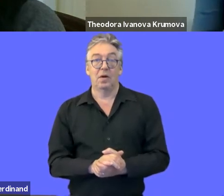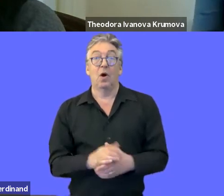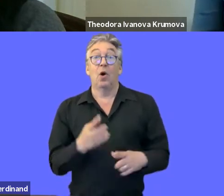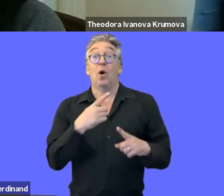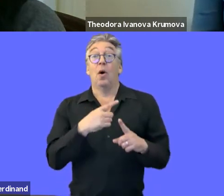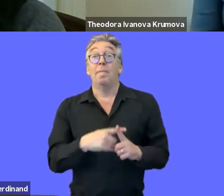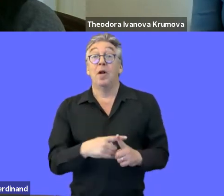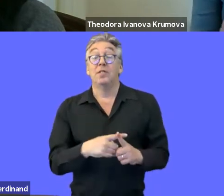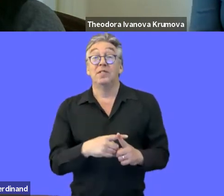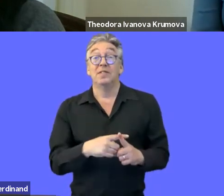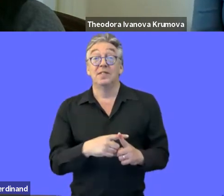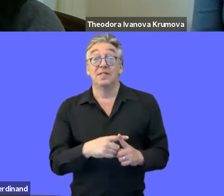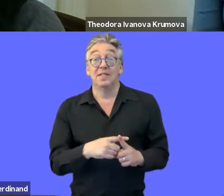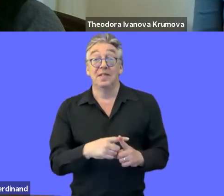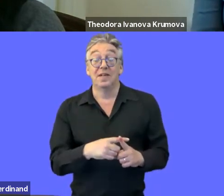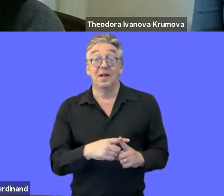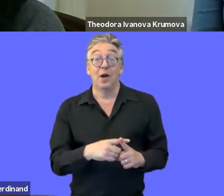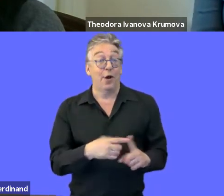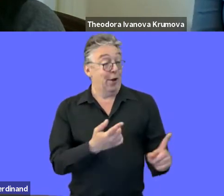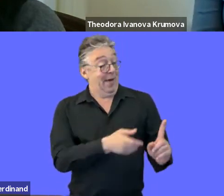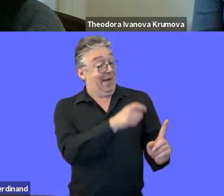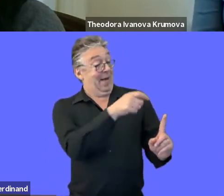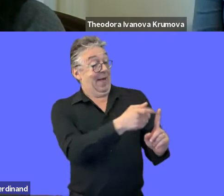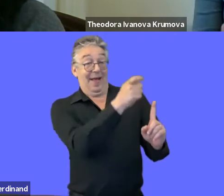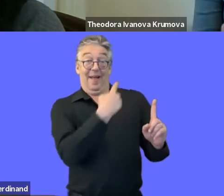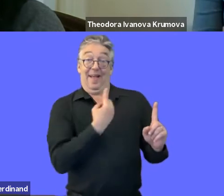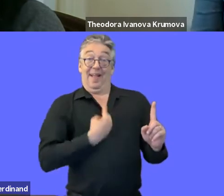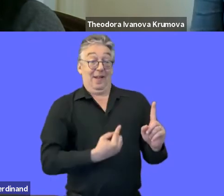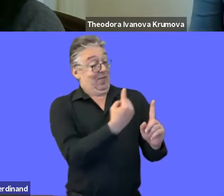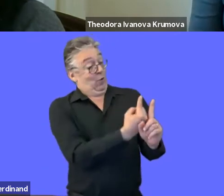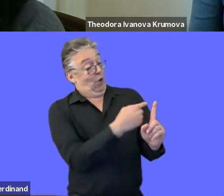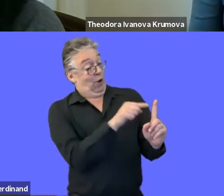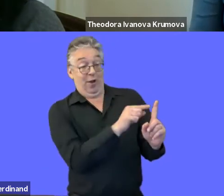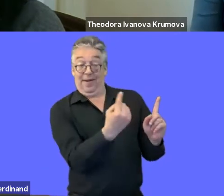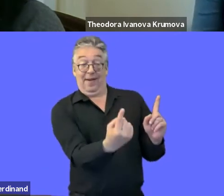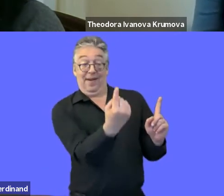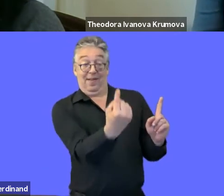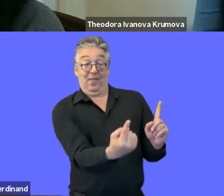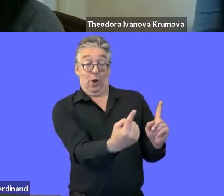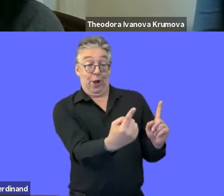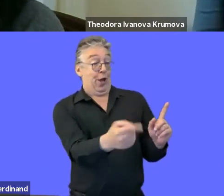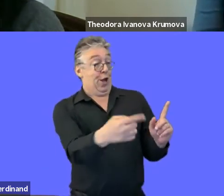We need to have a State Party involved violating the rights of an individual.